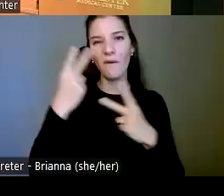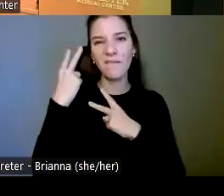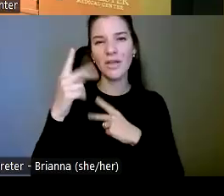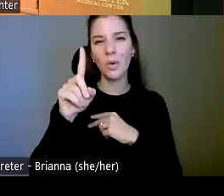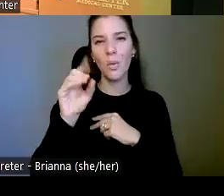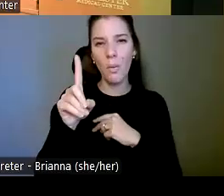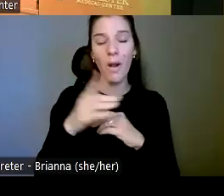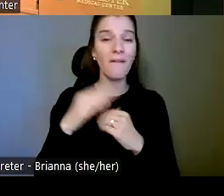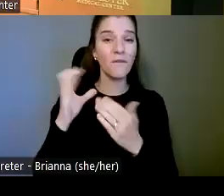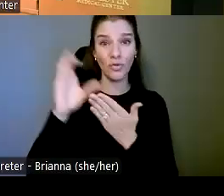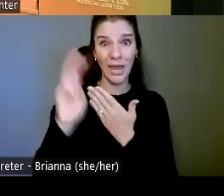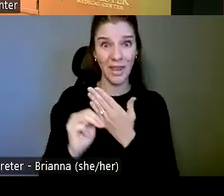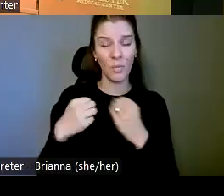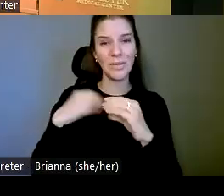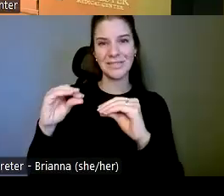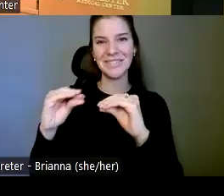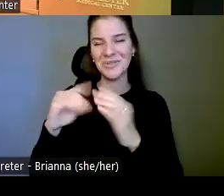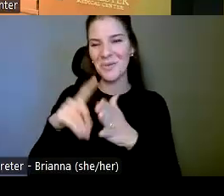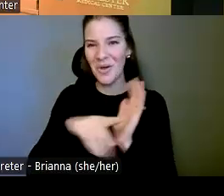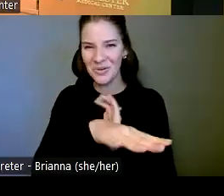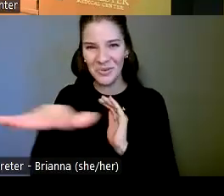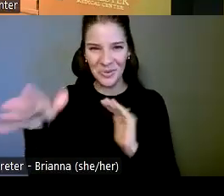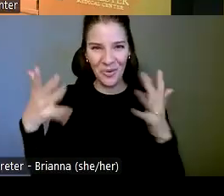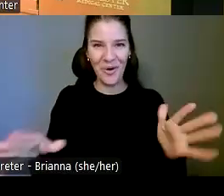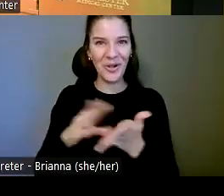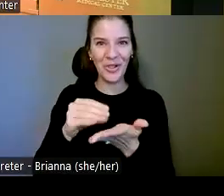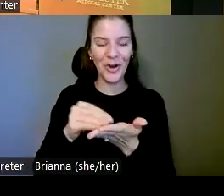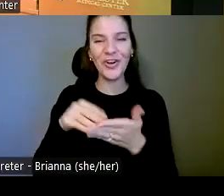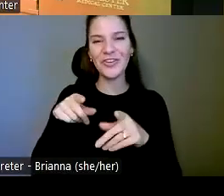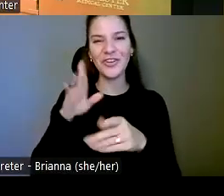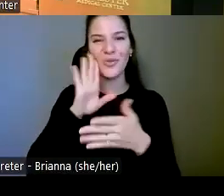teaches a lot of the things that you guys learned and we learned in psychiatry about motivational